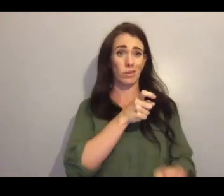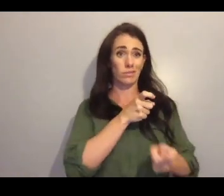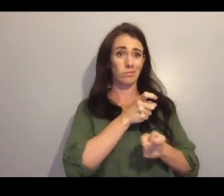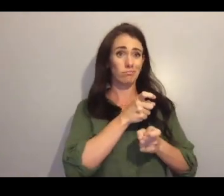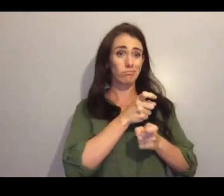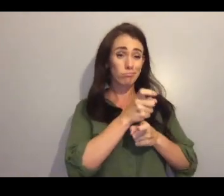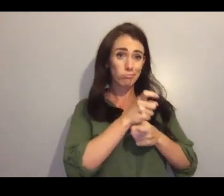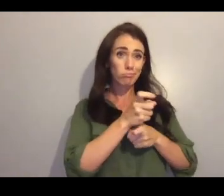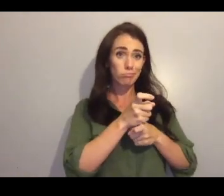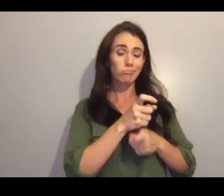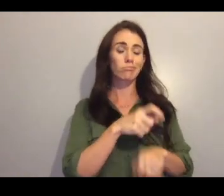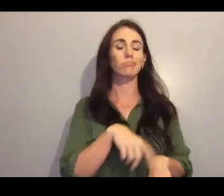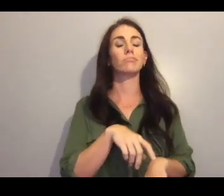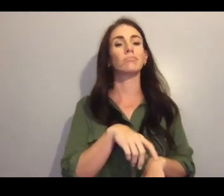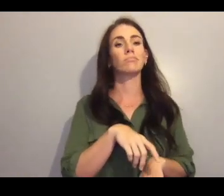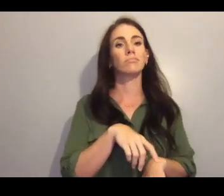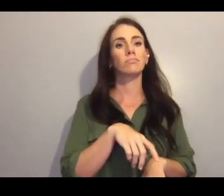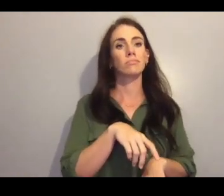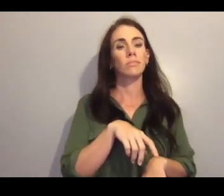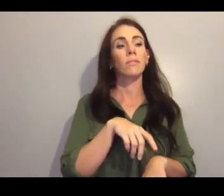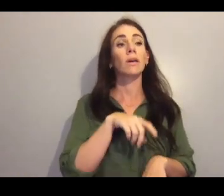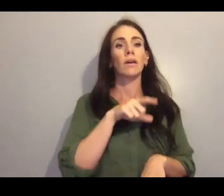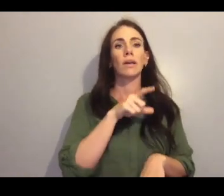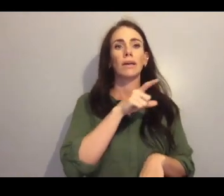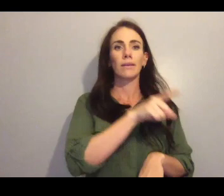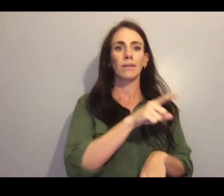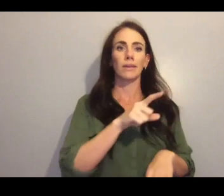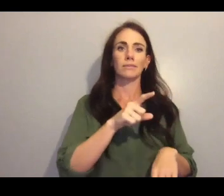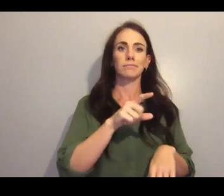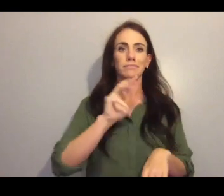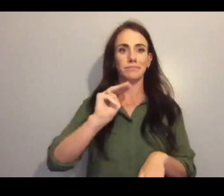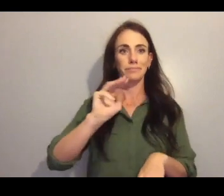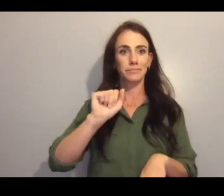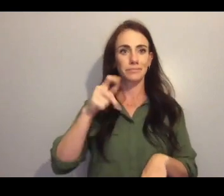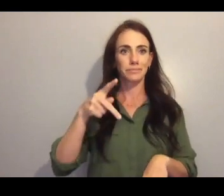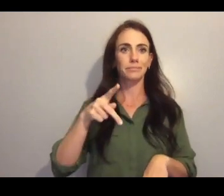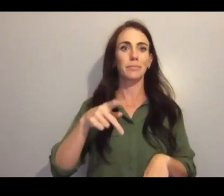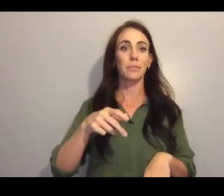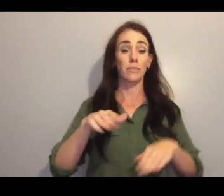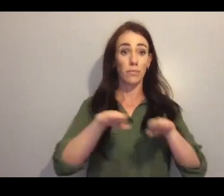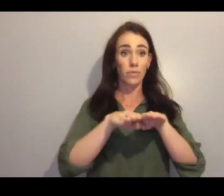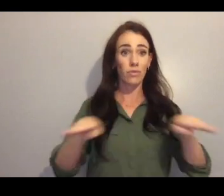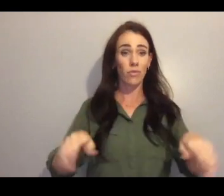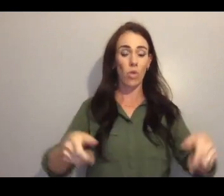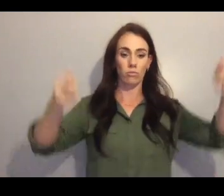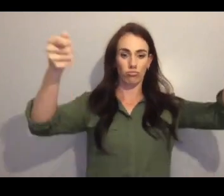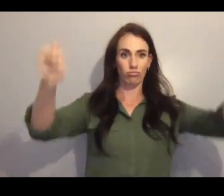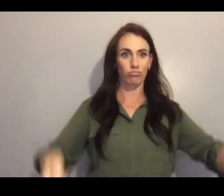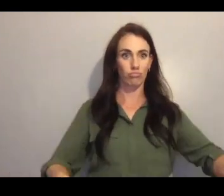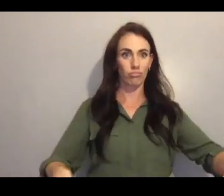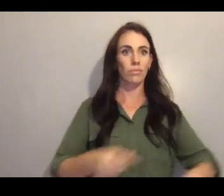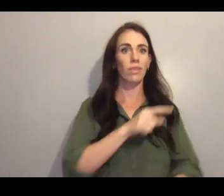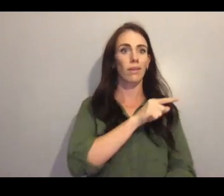on the map and so, of course, Joey's like when he uses the map he puts the map on